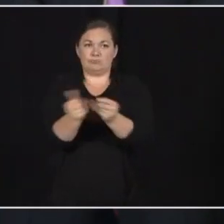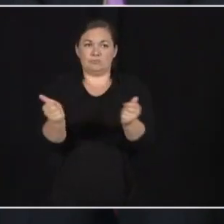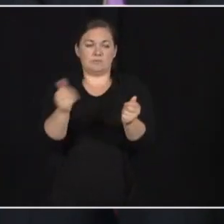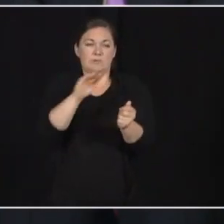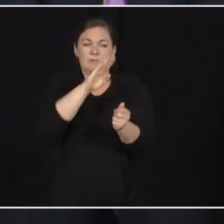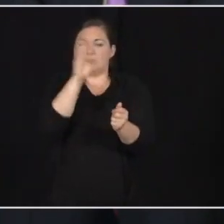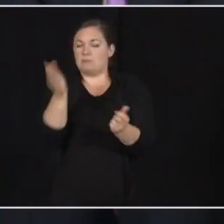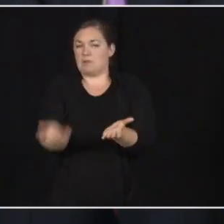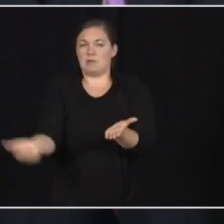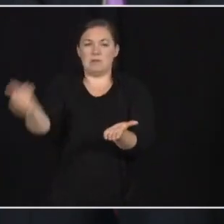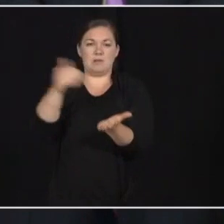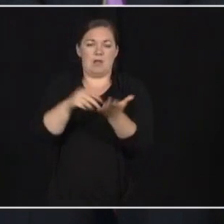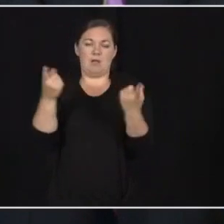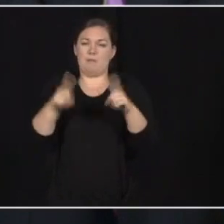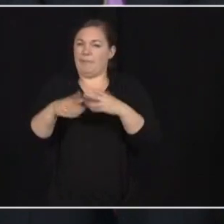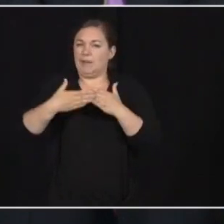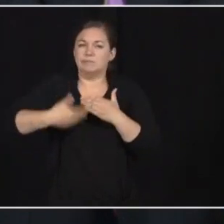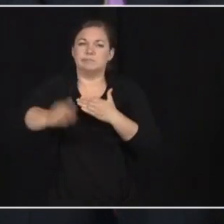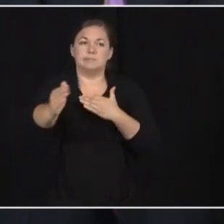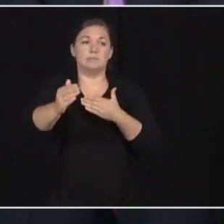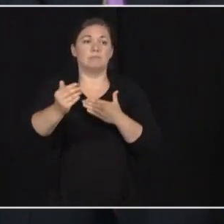this never happens again